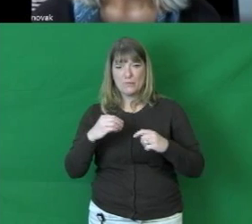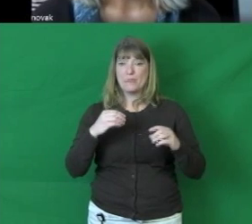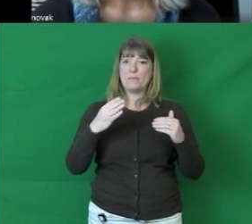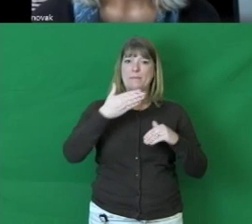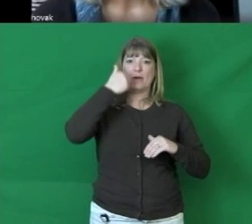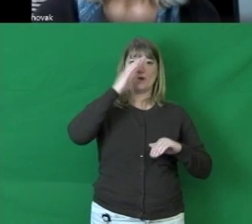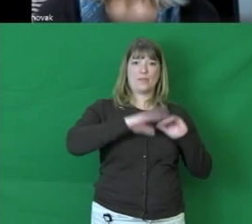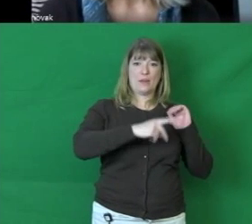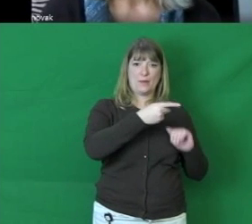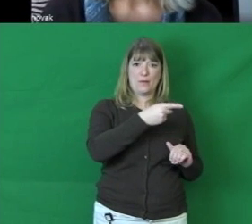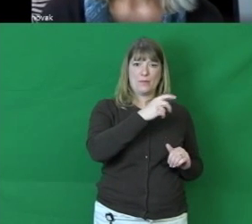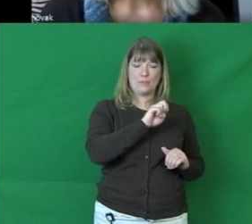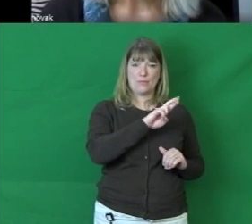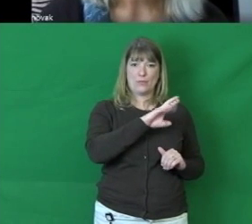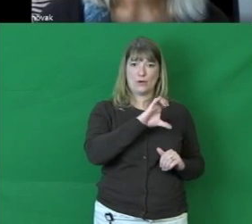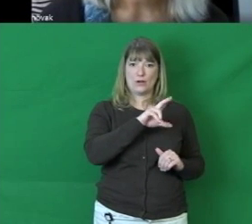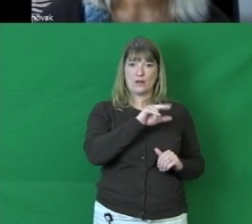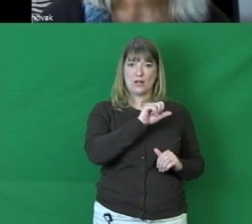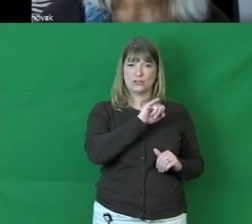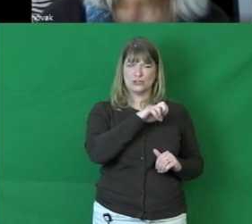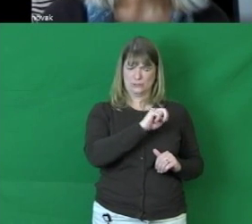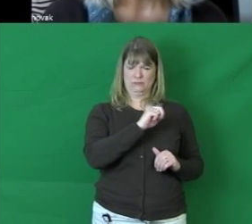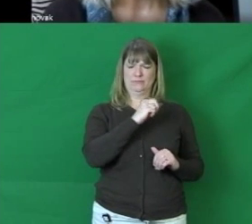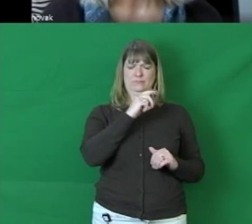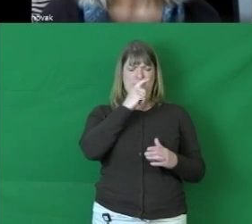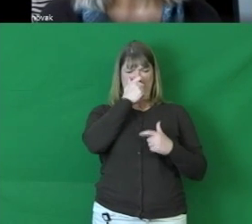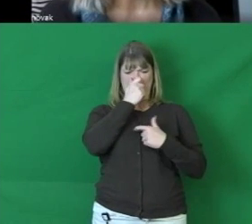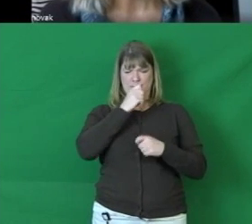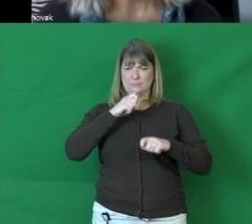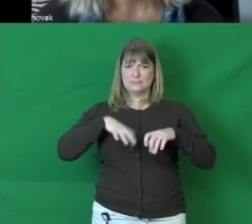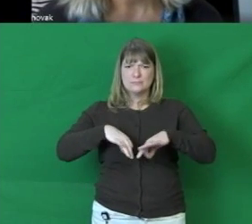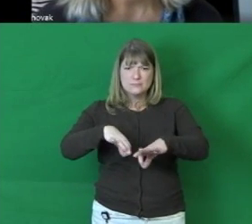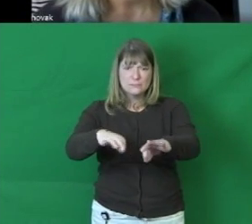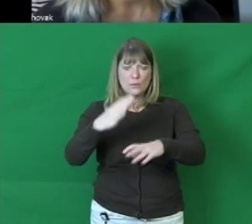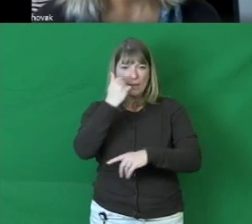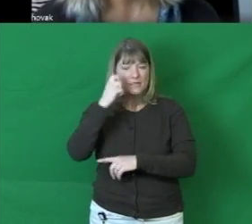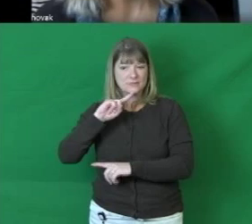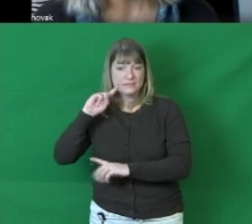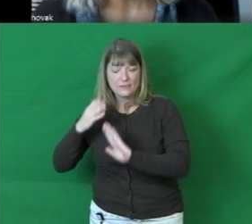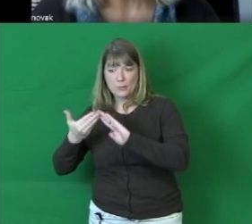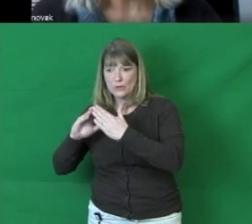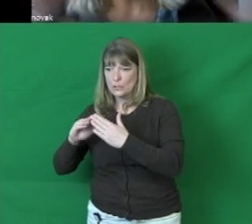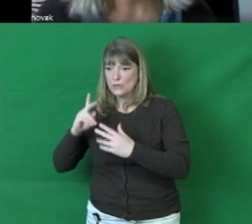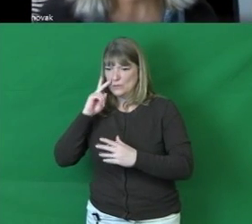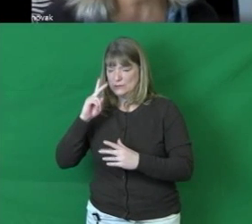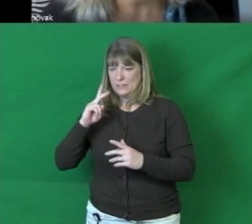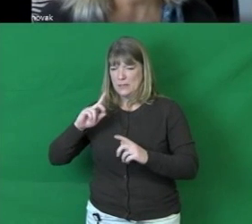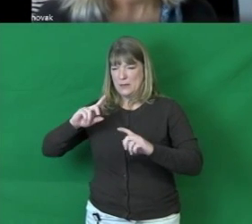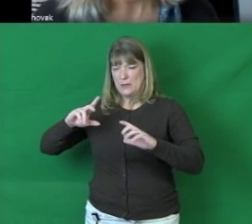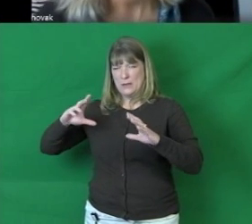instruments. This is an interesting finding, because a lot of times in the Deaf community, you'll see big bass